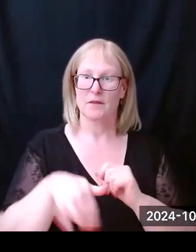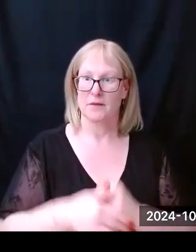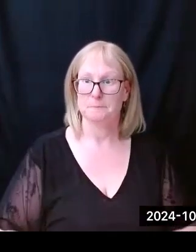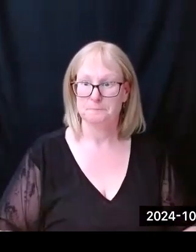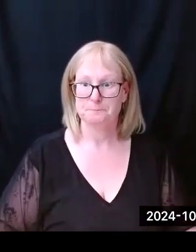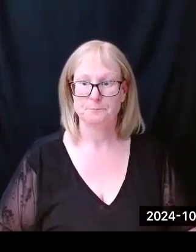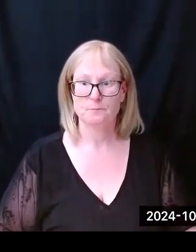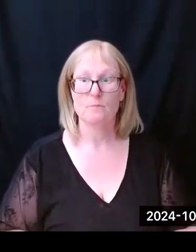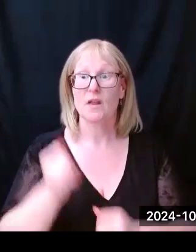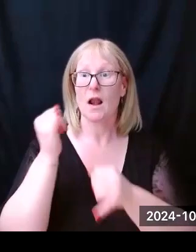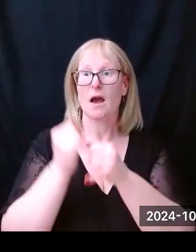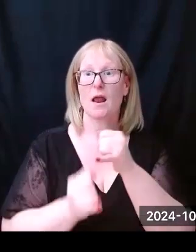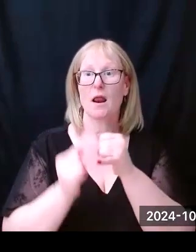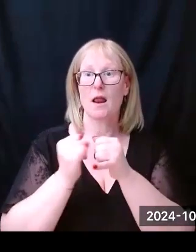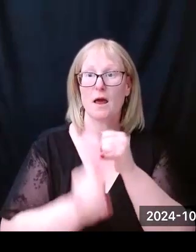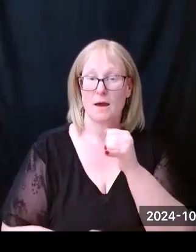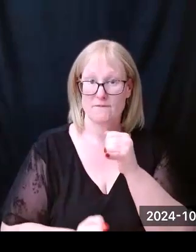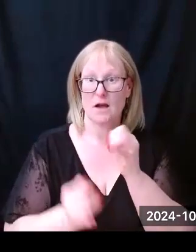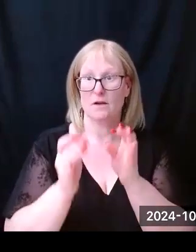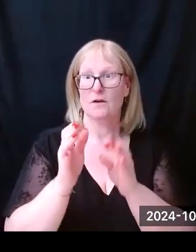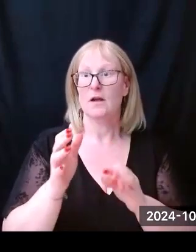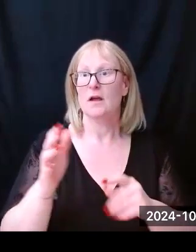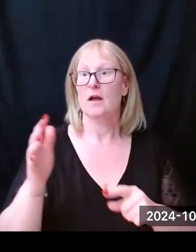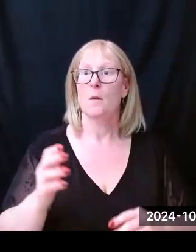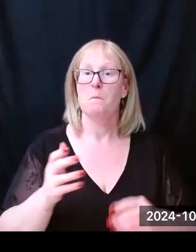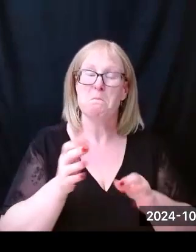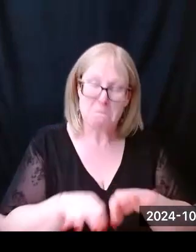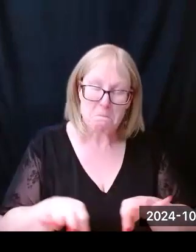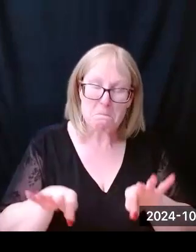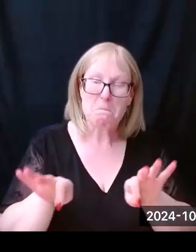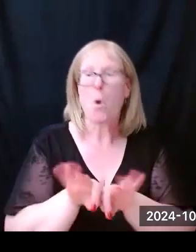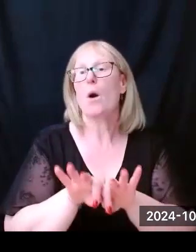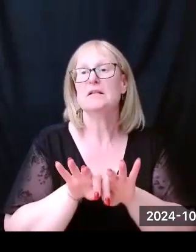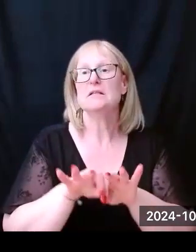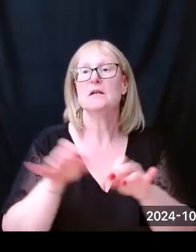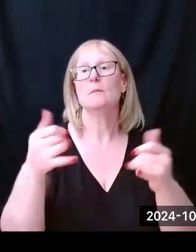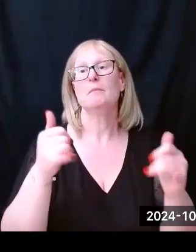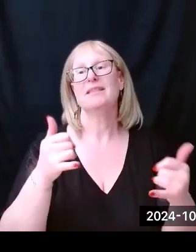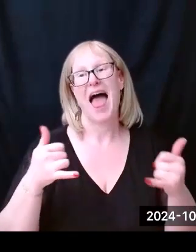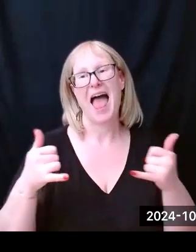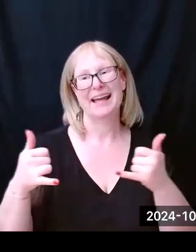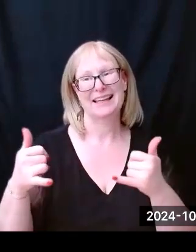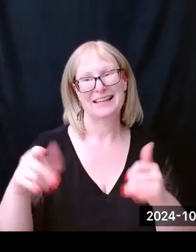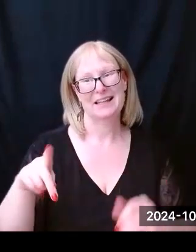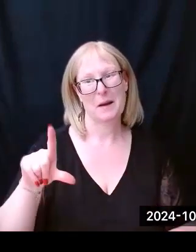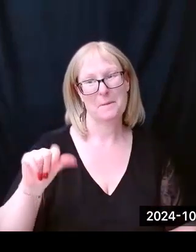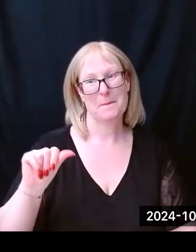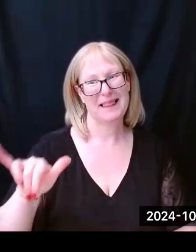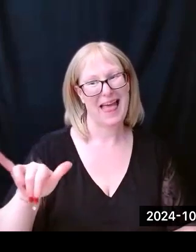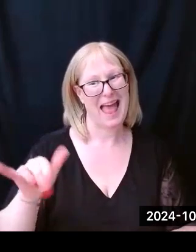Finally, one of the most important tools, play. Play is how kids learn. Period. Stop. Play